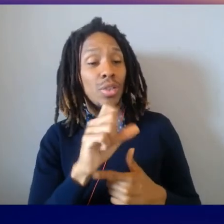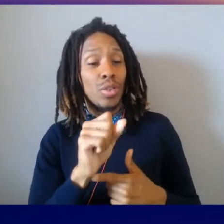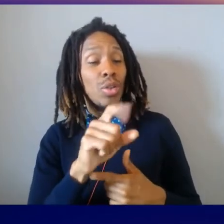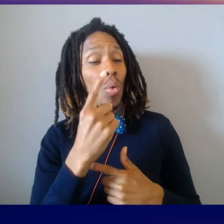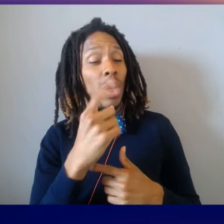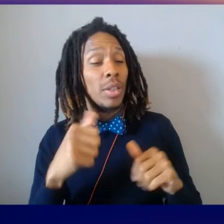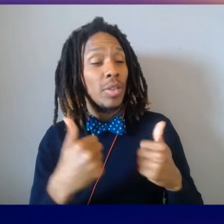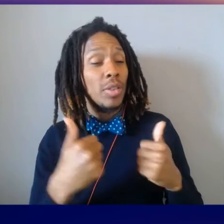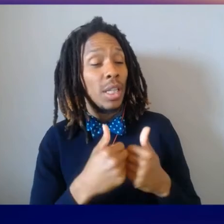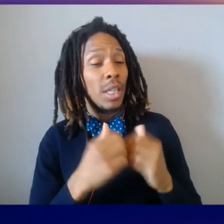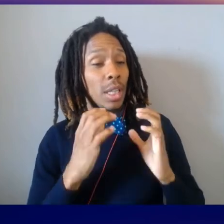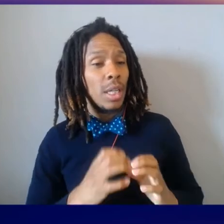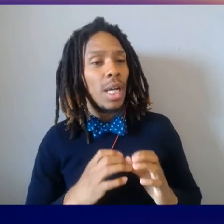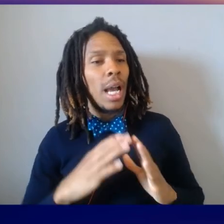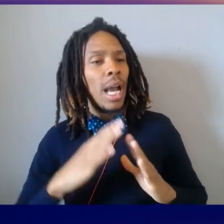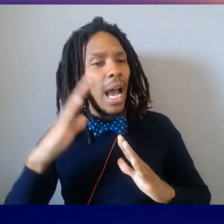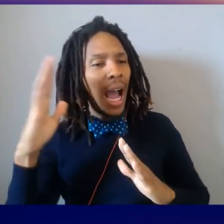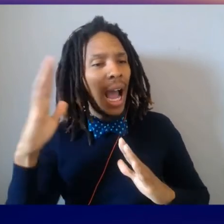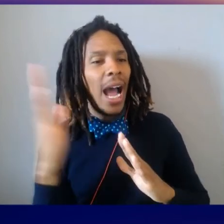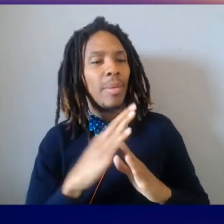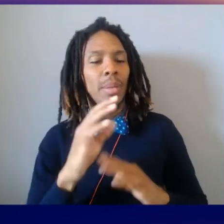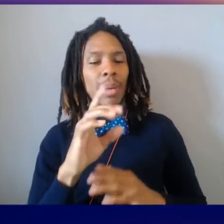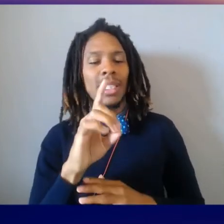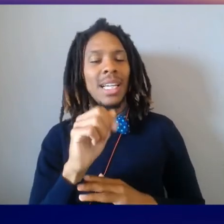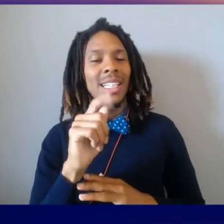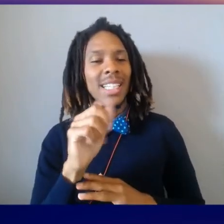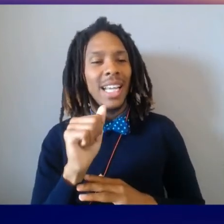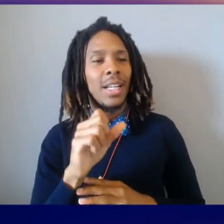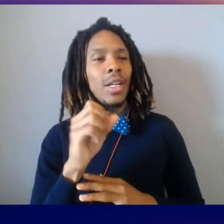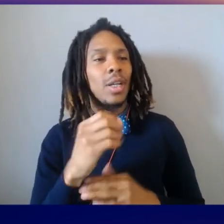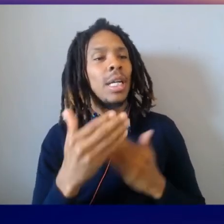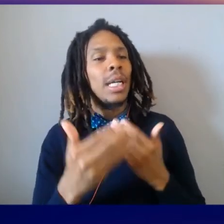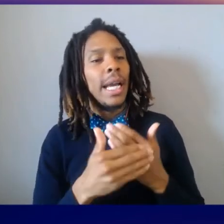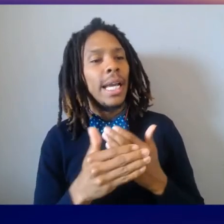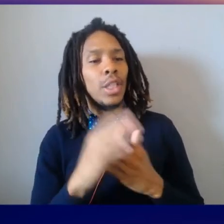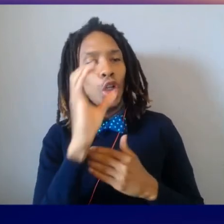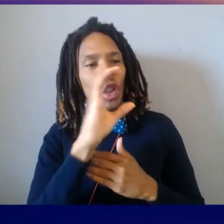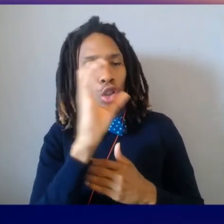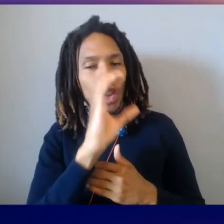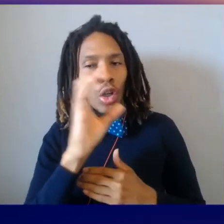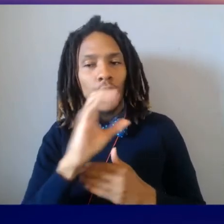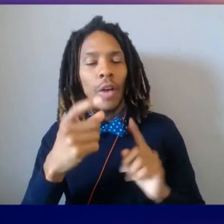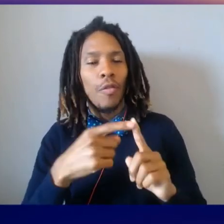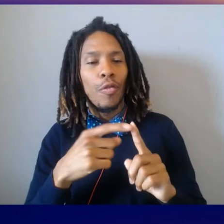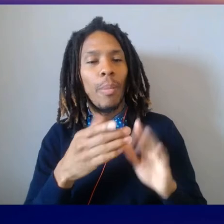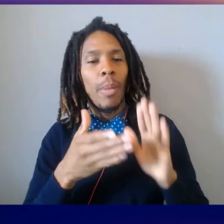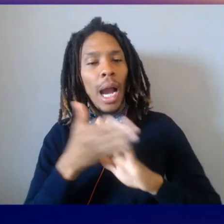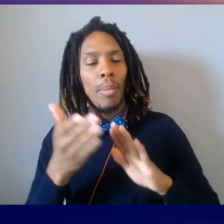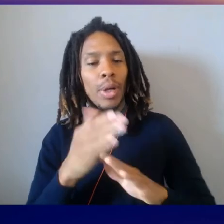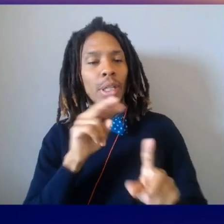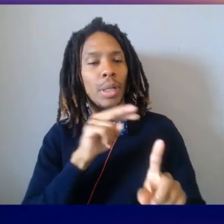optimizing the data, so that it's easier to search from an operational perspective, from an auditing perspective.